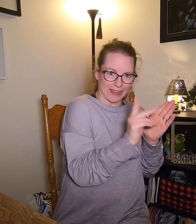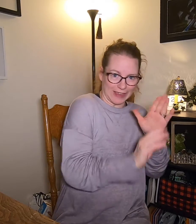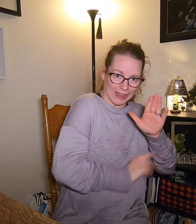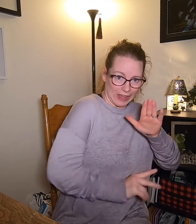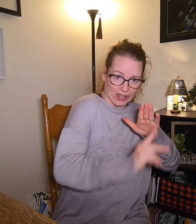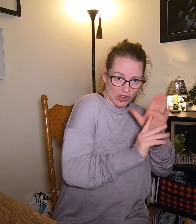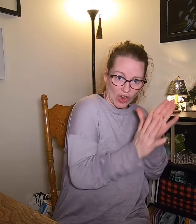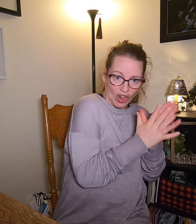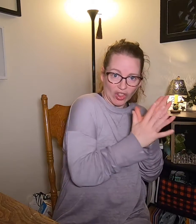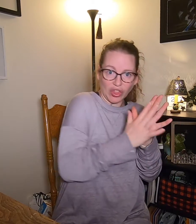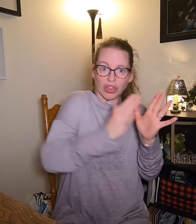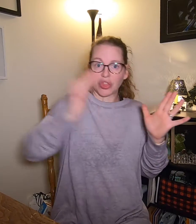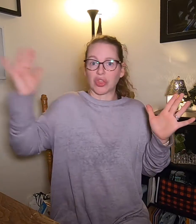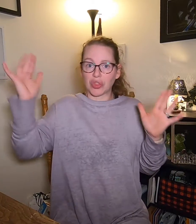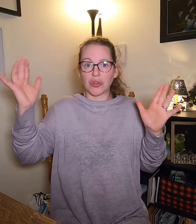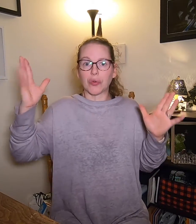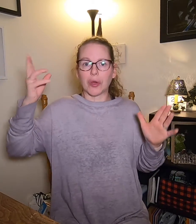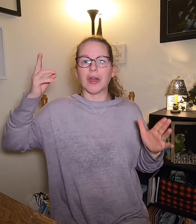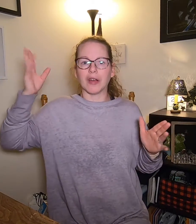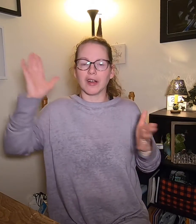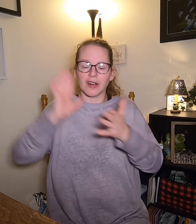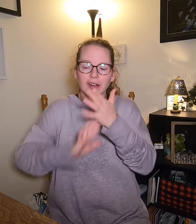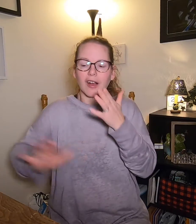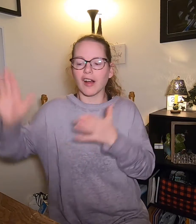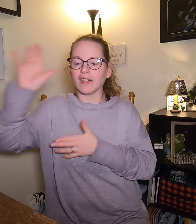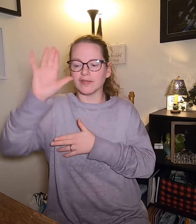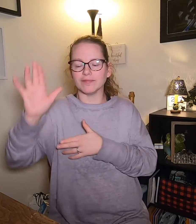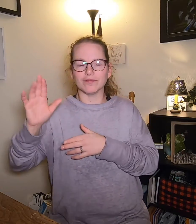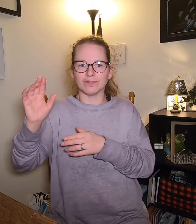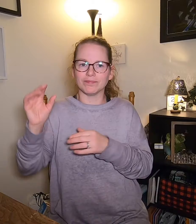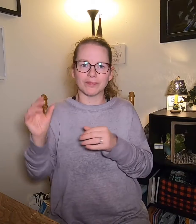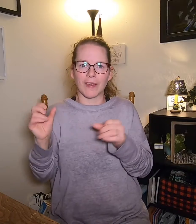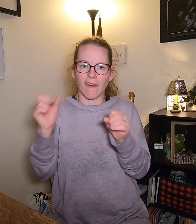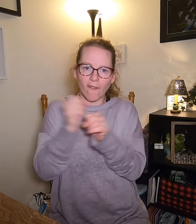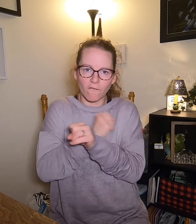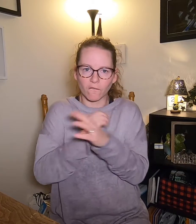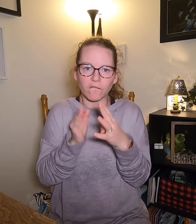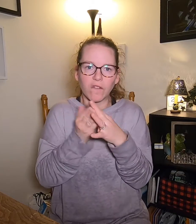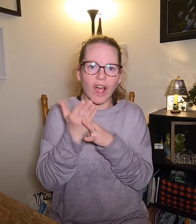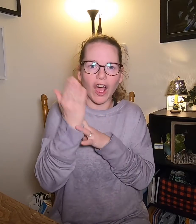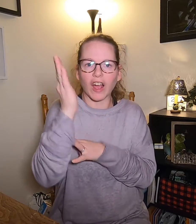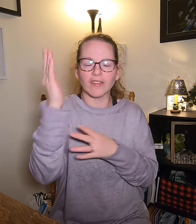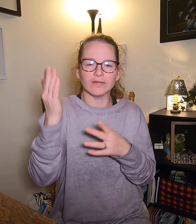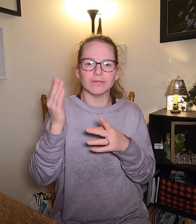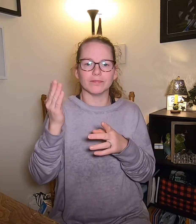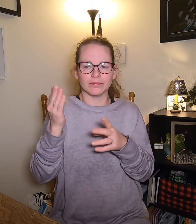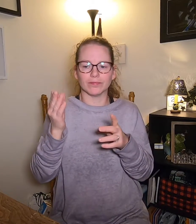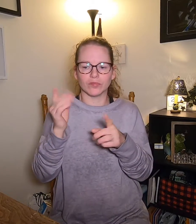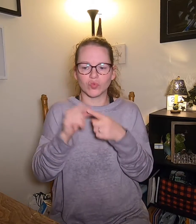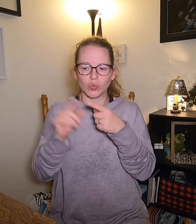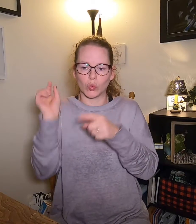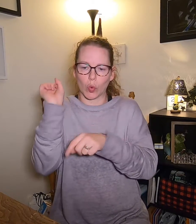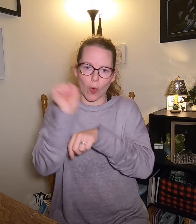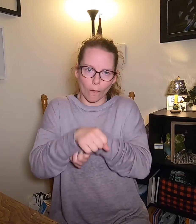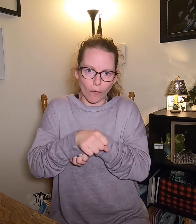Kindergarten through college I fought through barriers to overcome